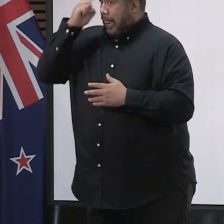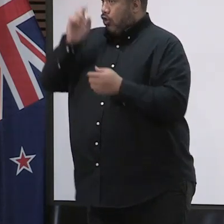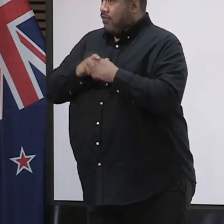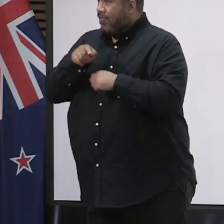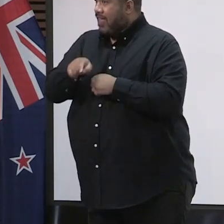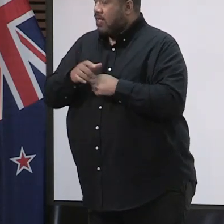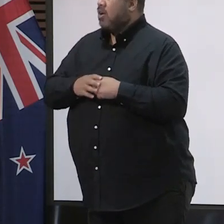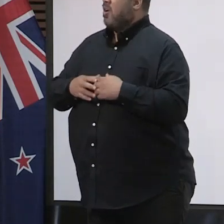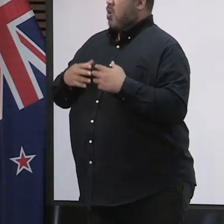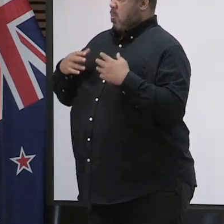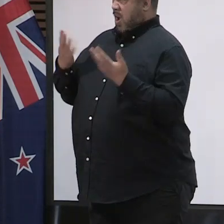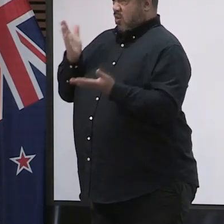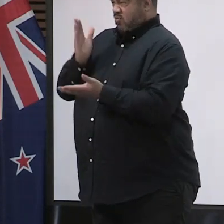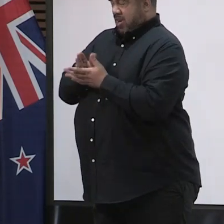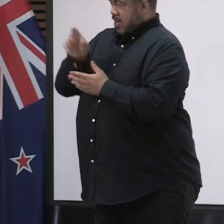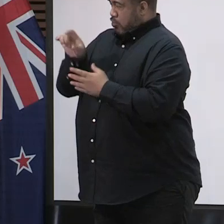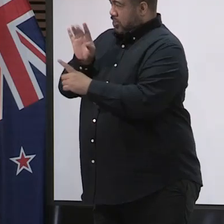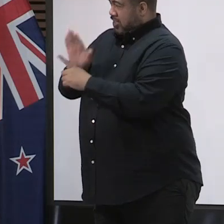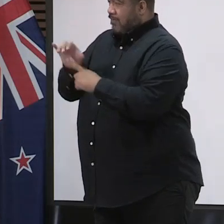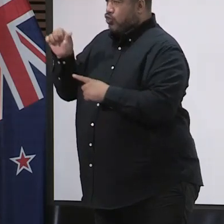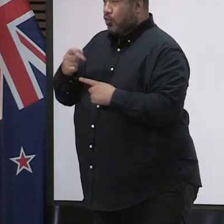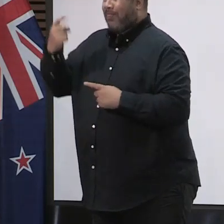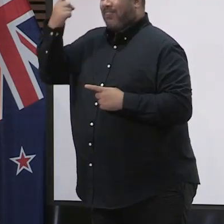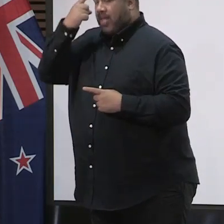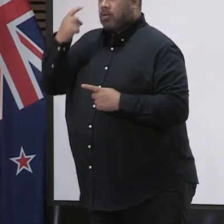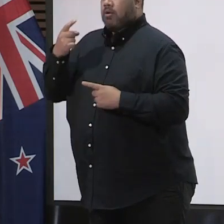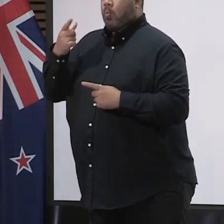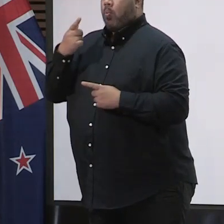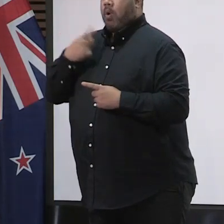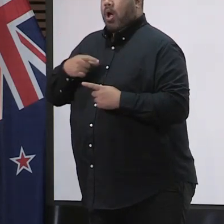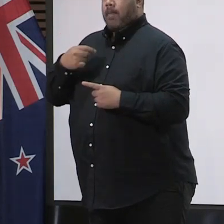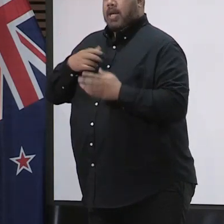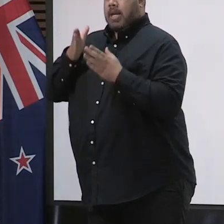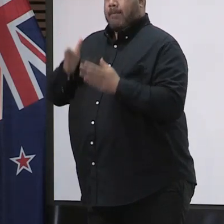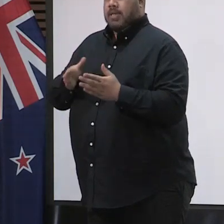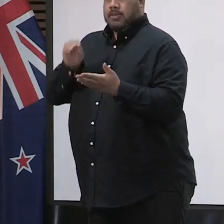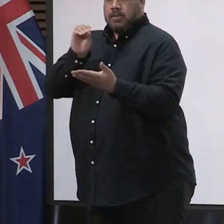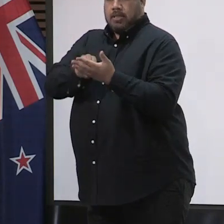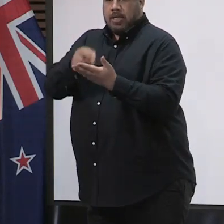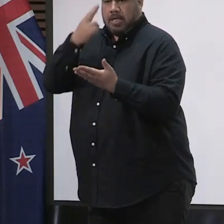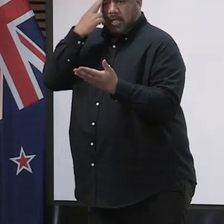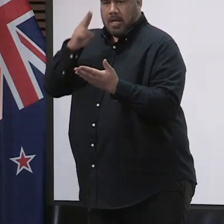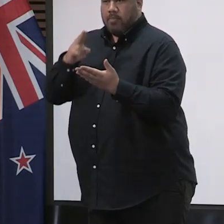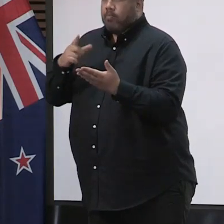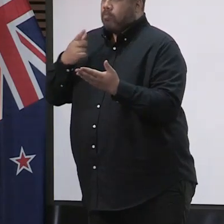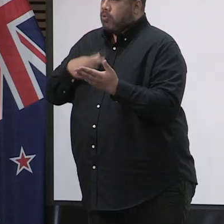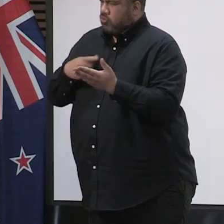I think people need to understand what the purposes of them recording